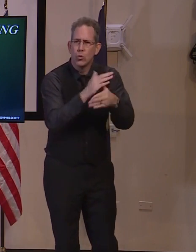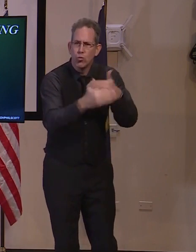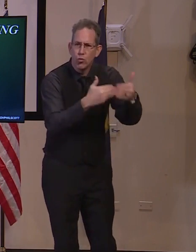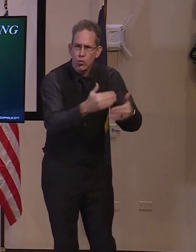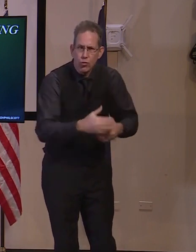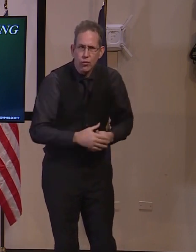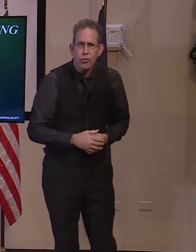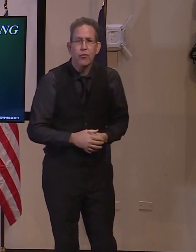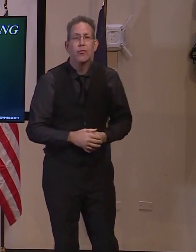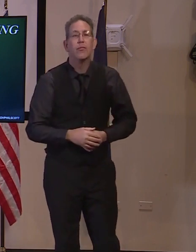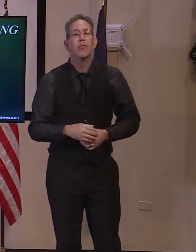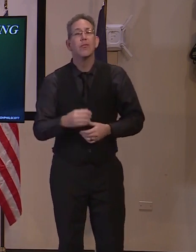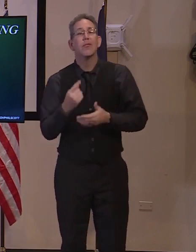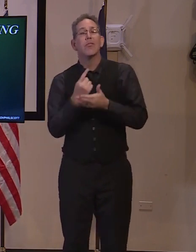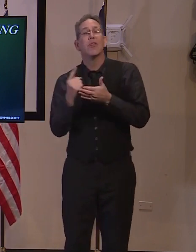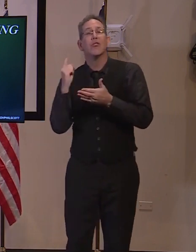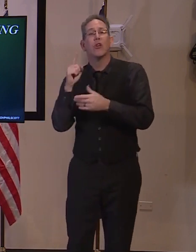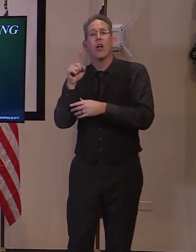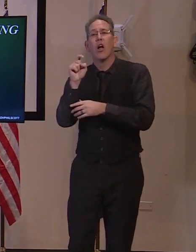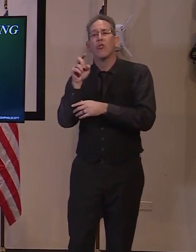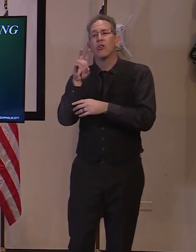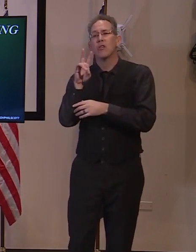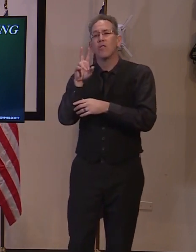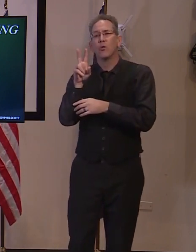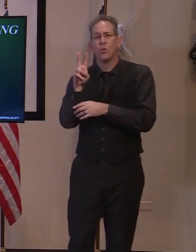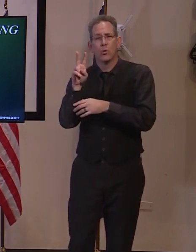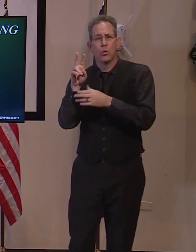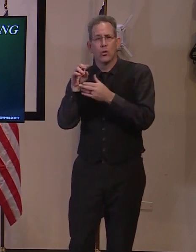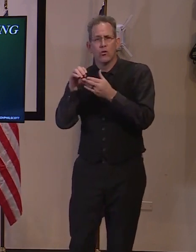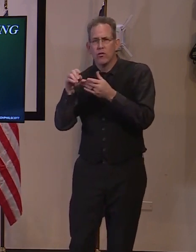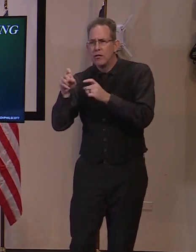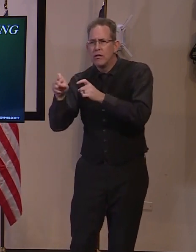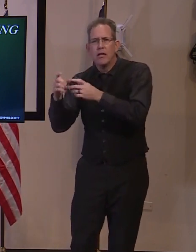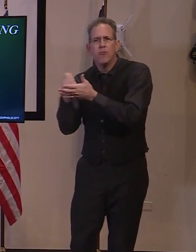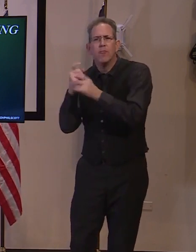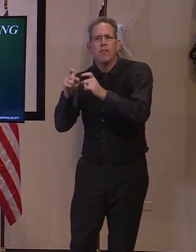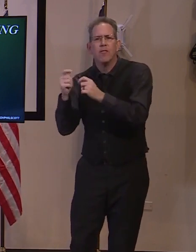stay Last week. We also saw the largest number of antigen tests being